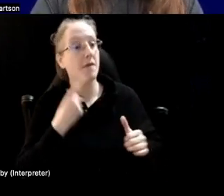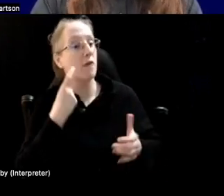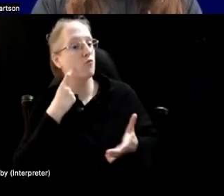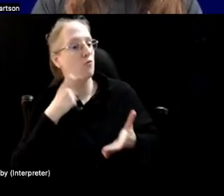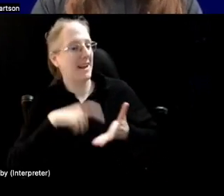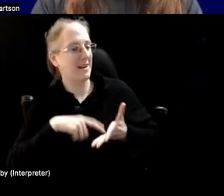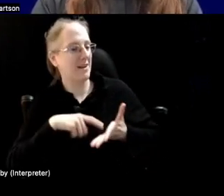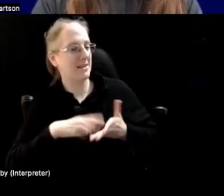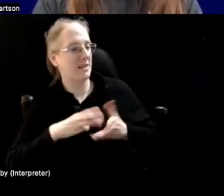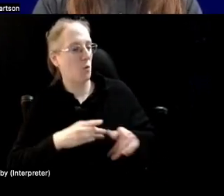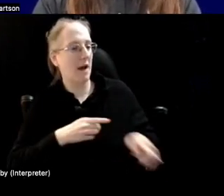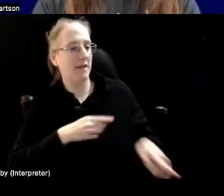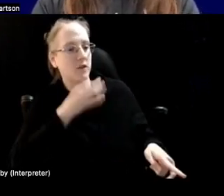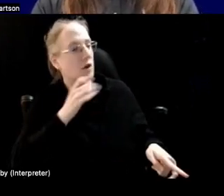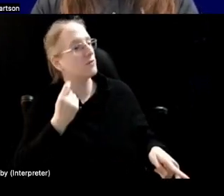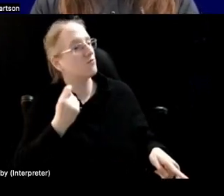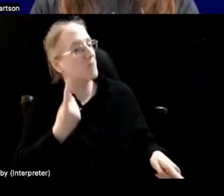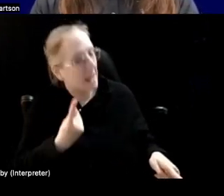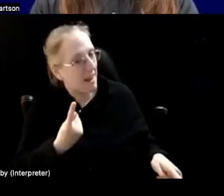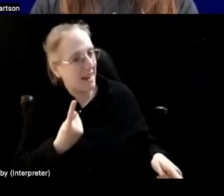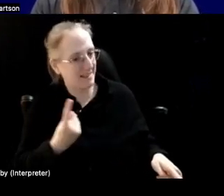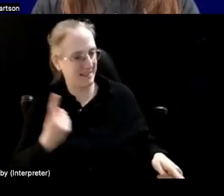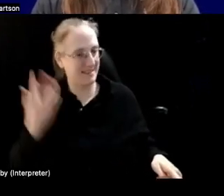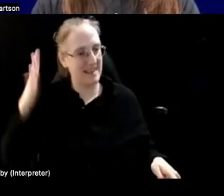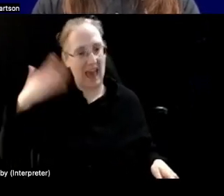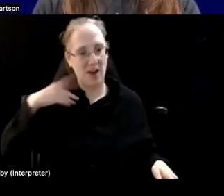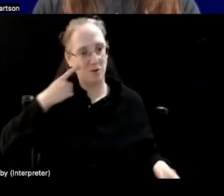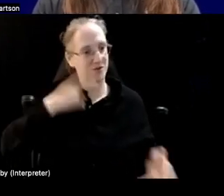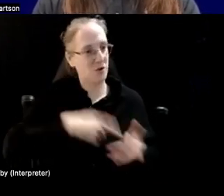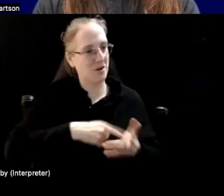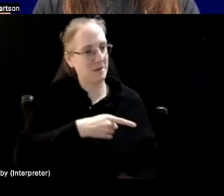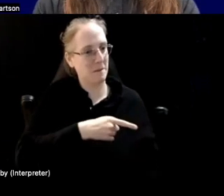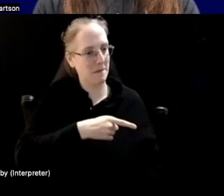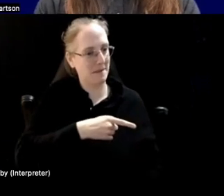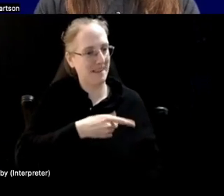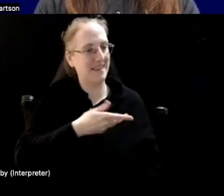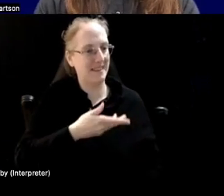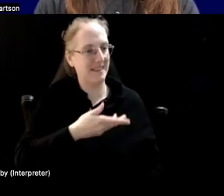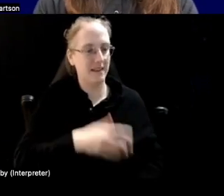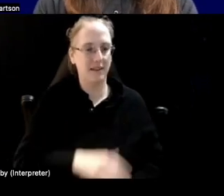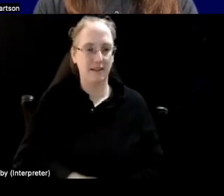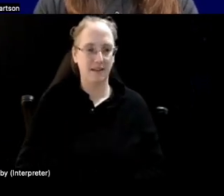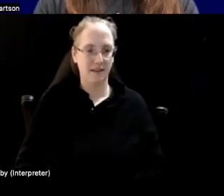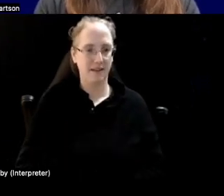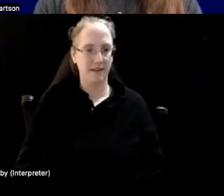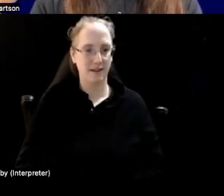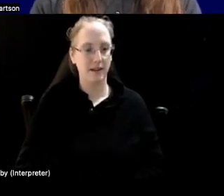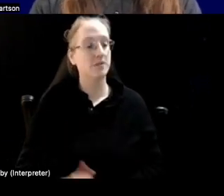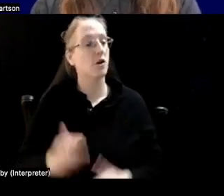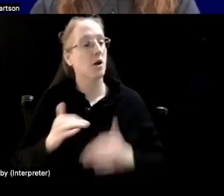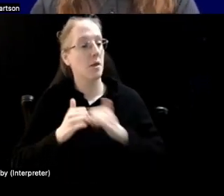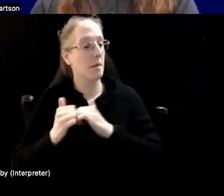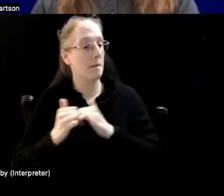that they've been noticed, so the interaction partner might be observing, but they're not